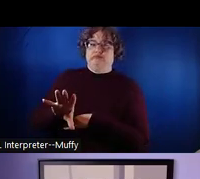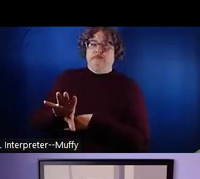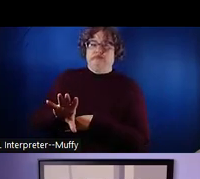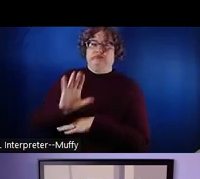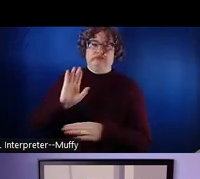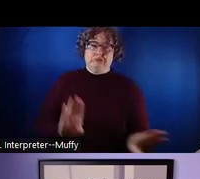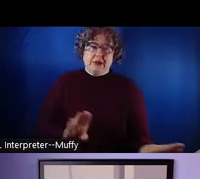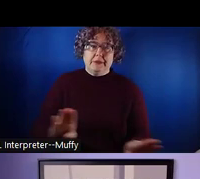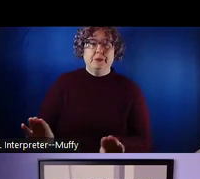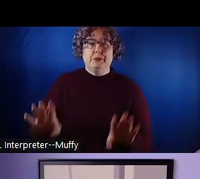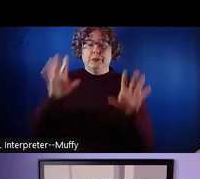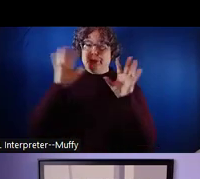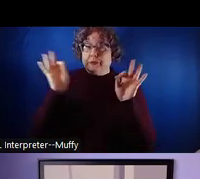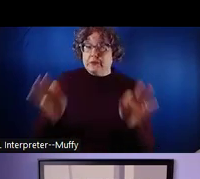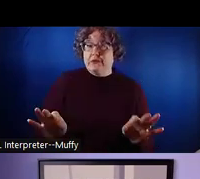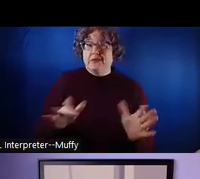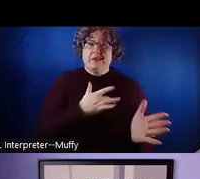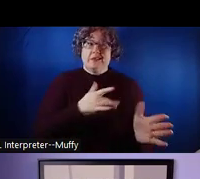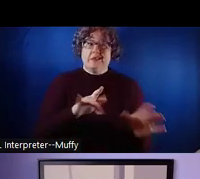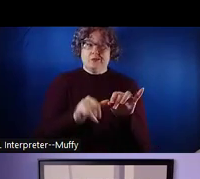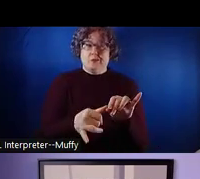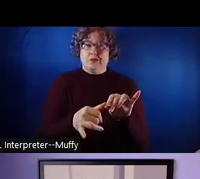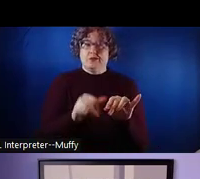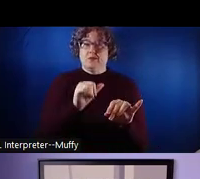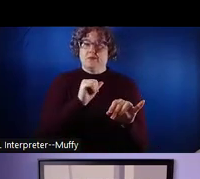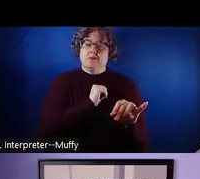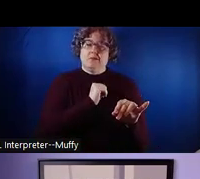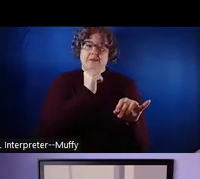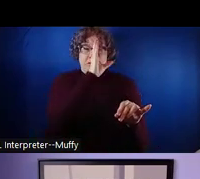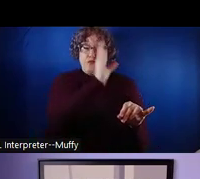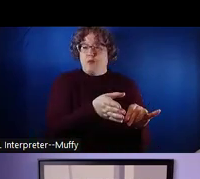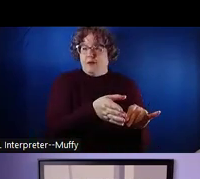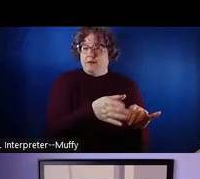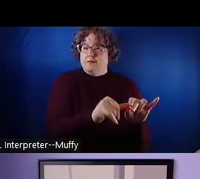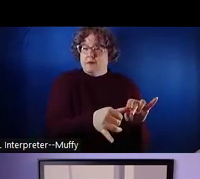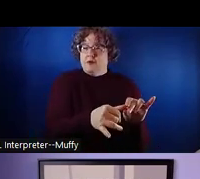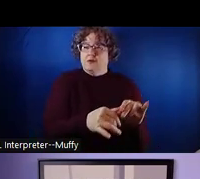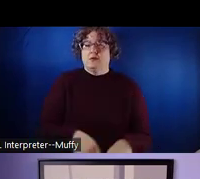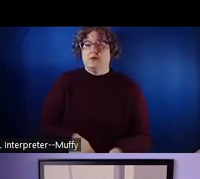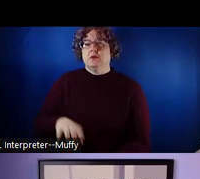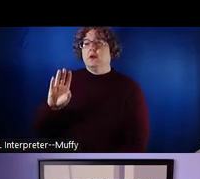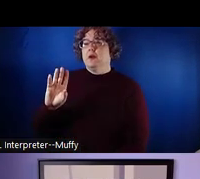And these are often measured through indirect measures such as an implicit association test.